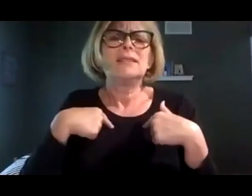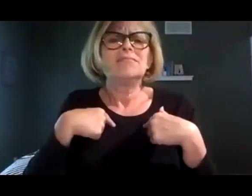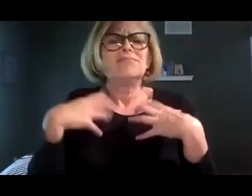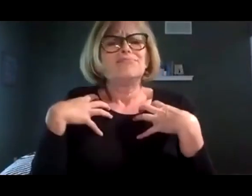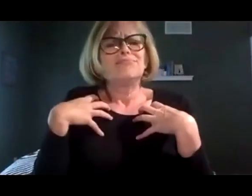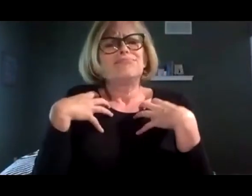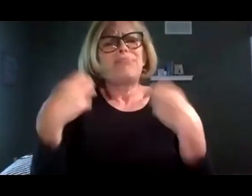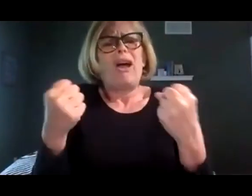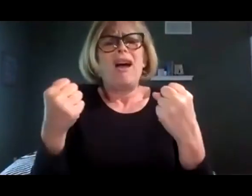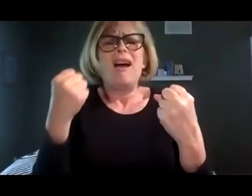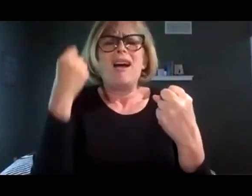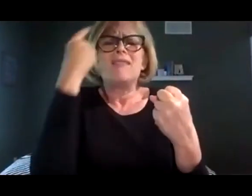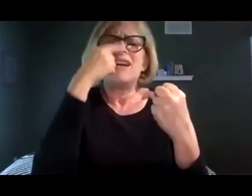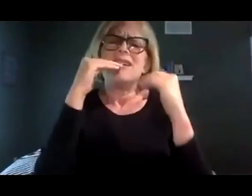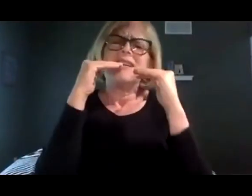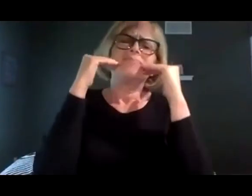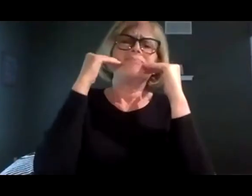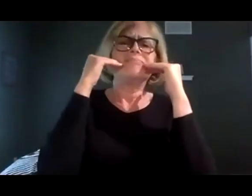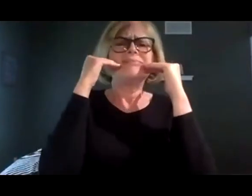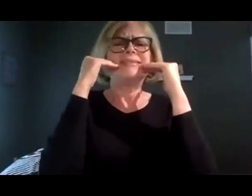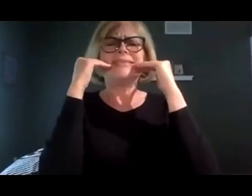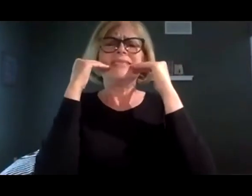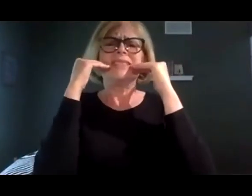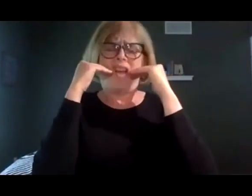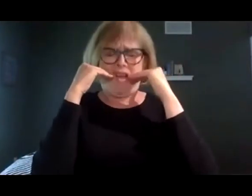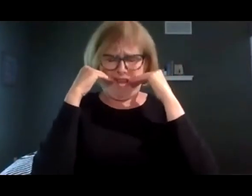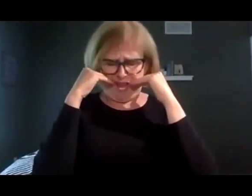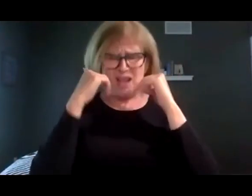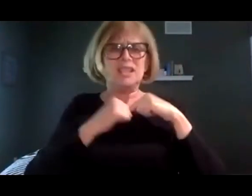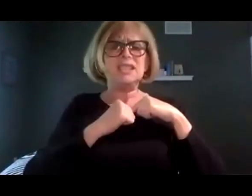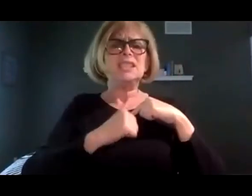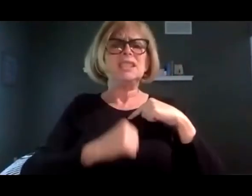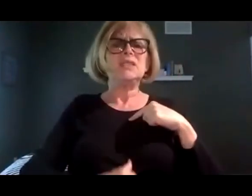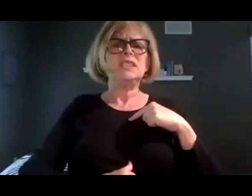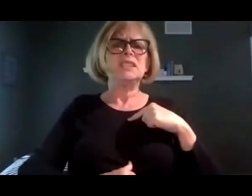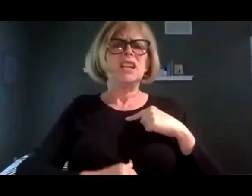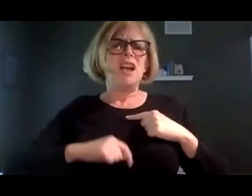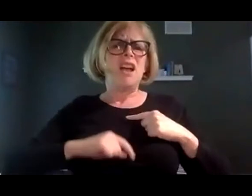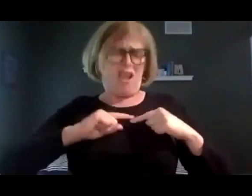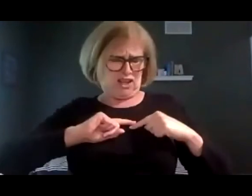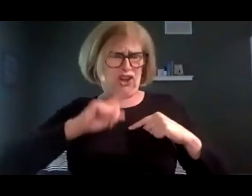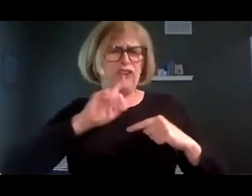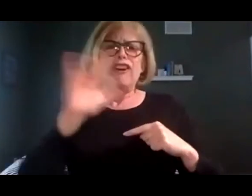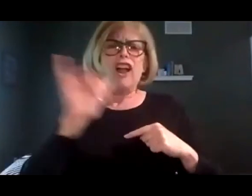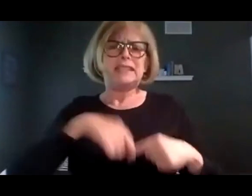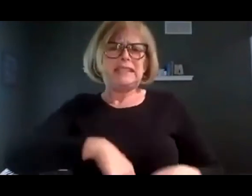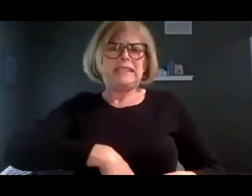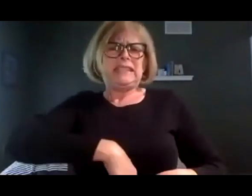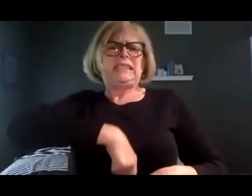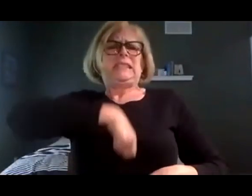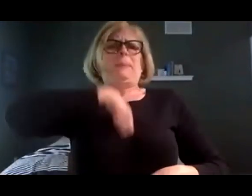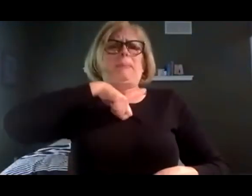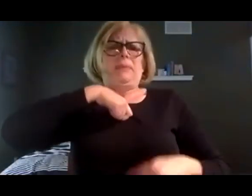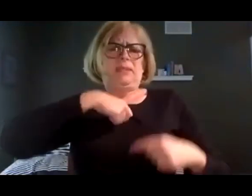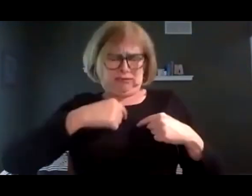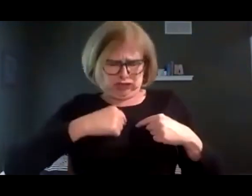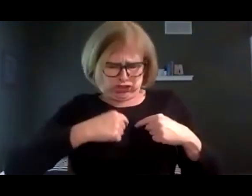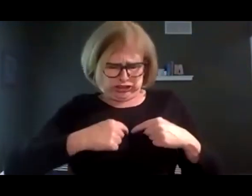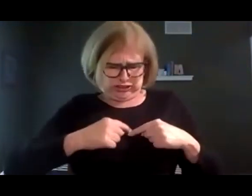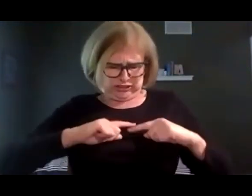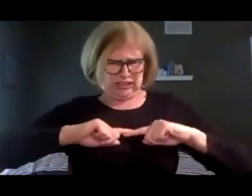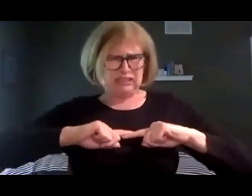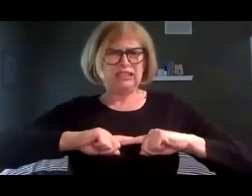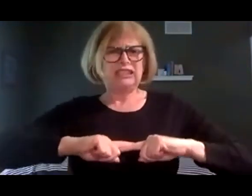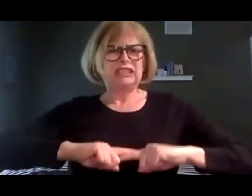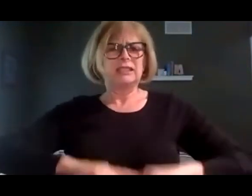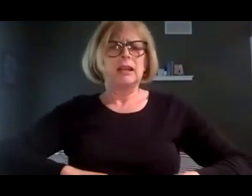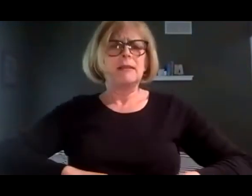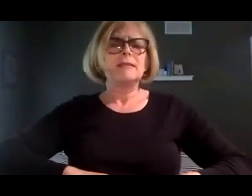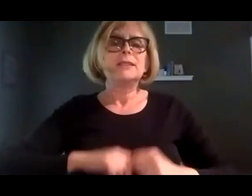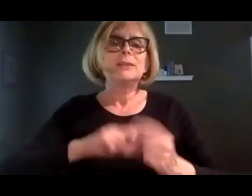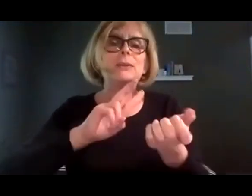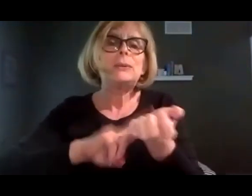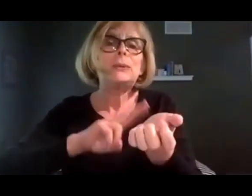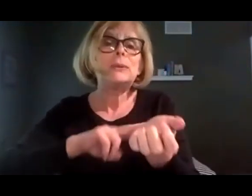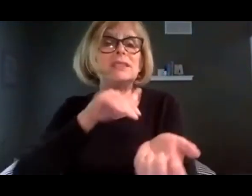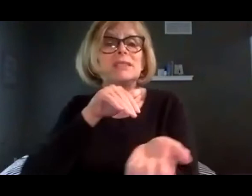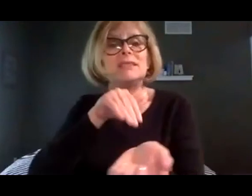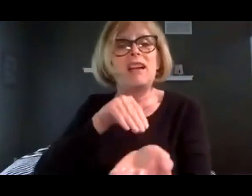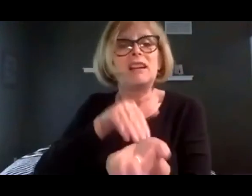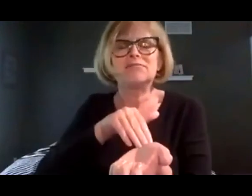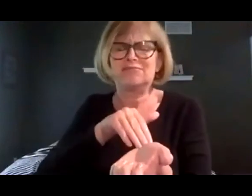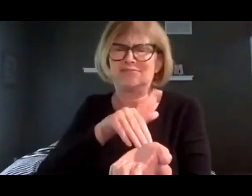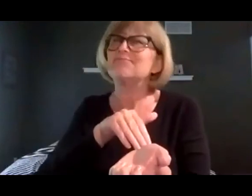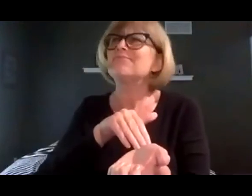I put on a brave face, giving it my best, and gained a zipper-shaped scar on my chest.